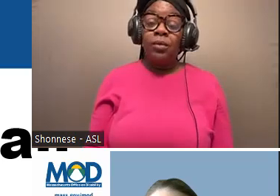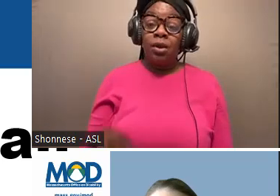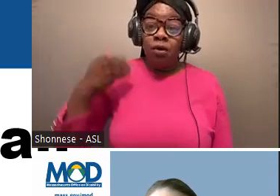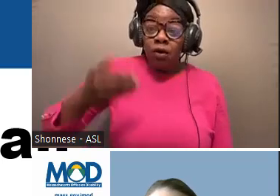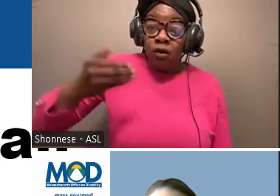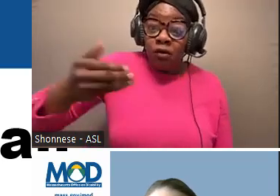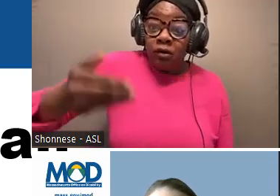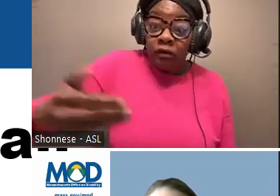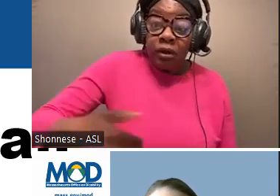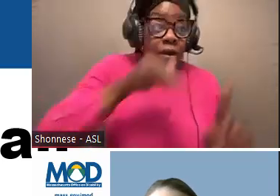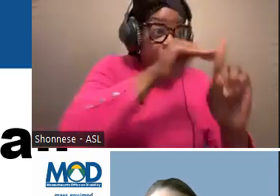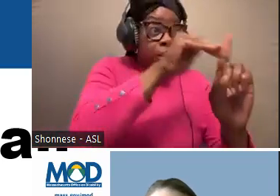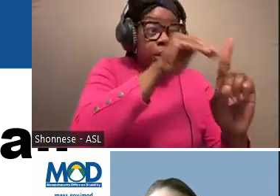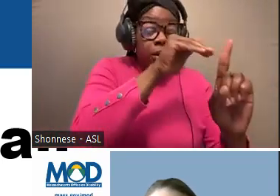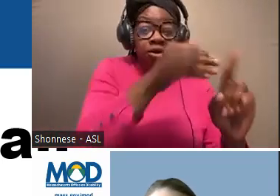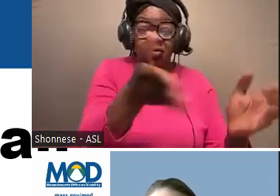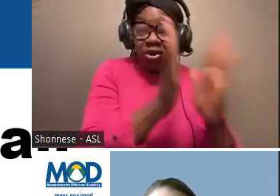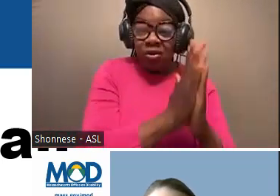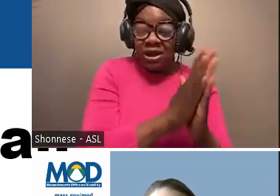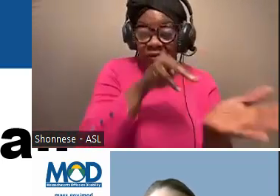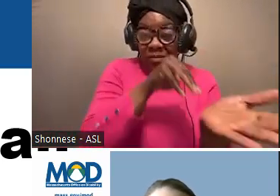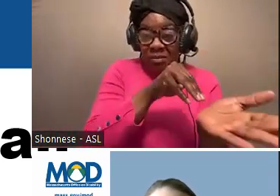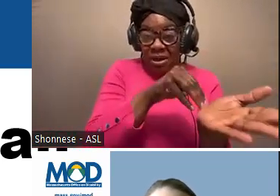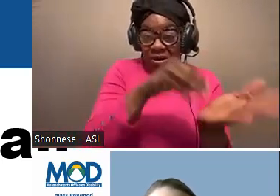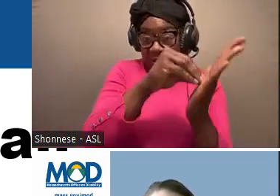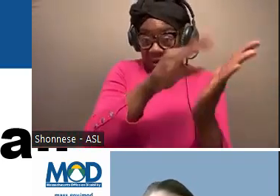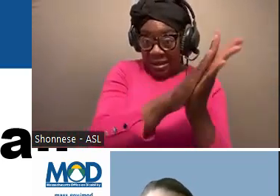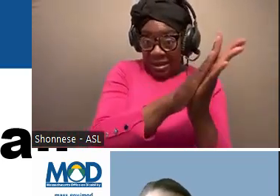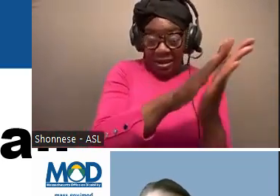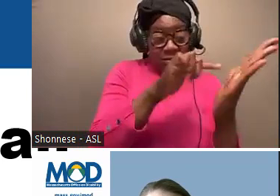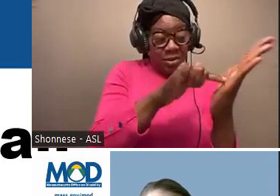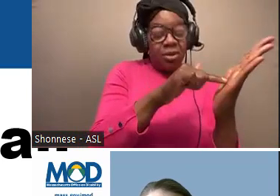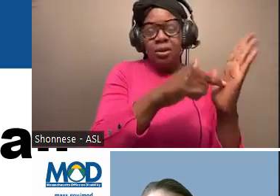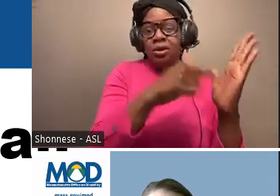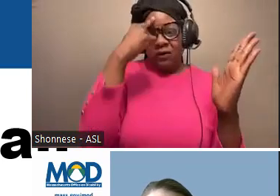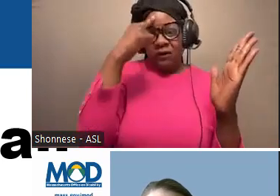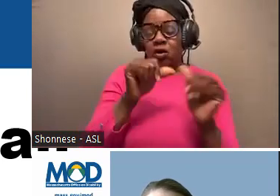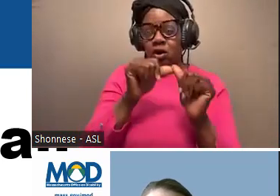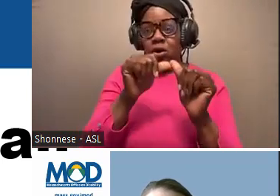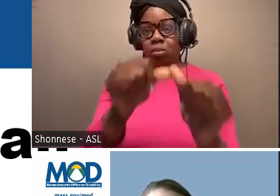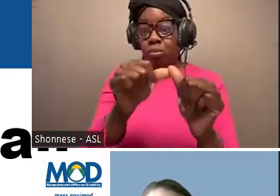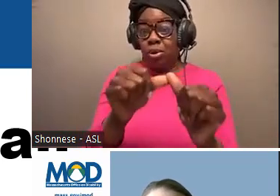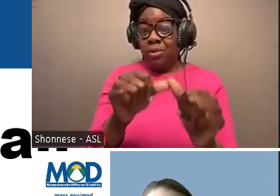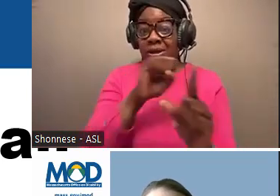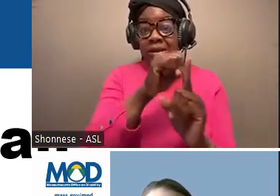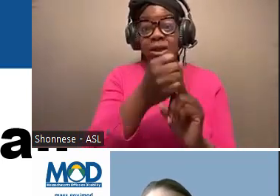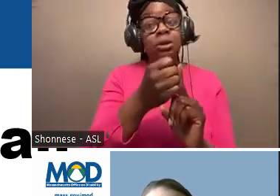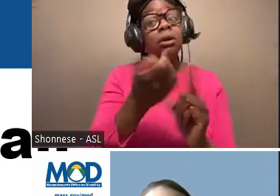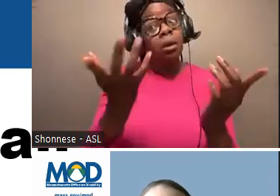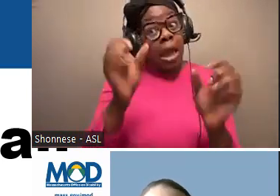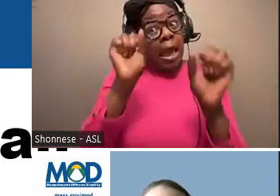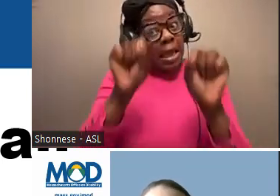documentation for a permanent condition may be considered to be discriminatory. Use your